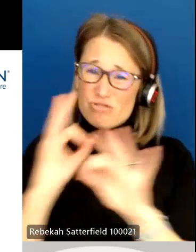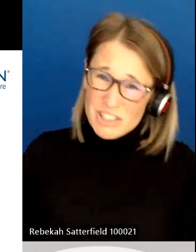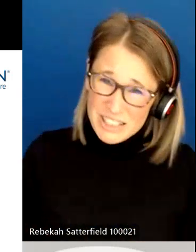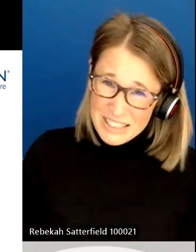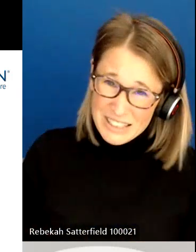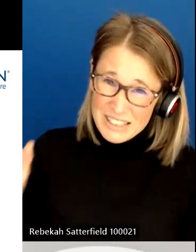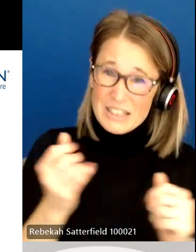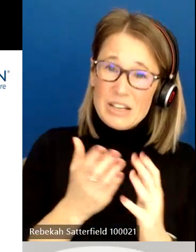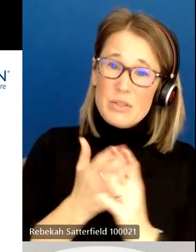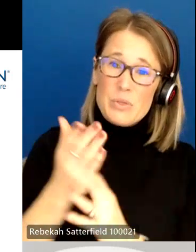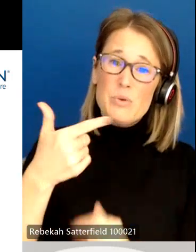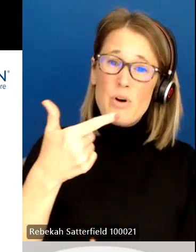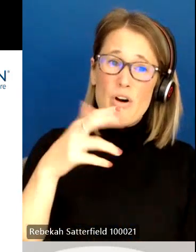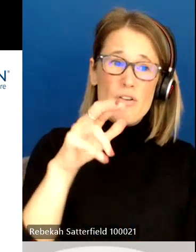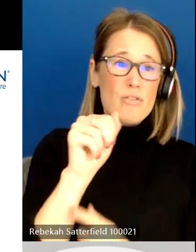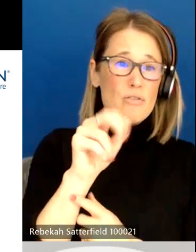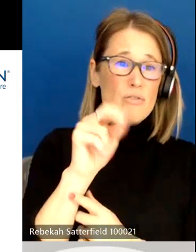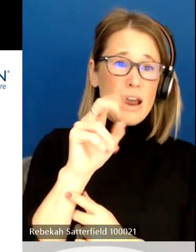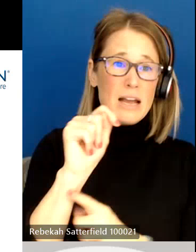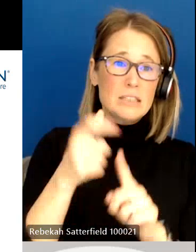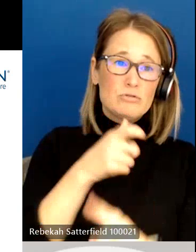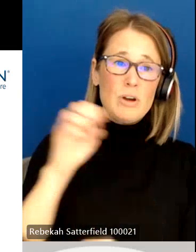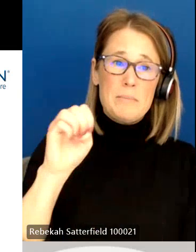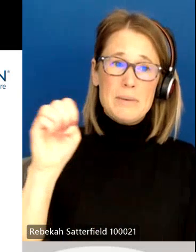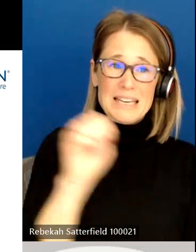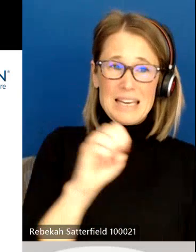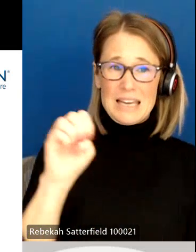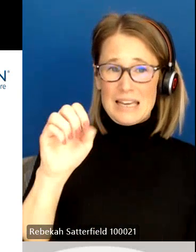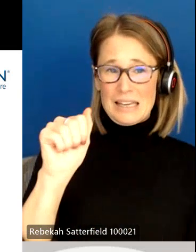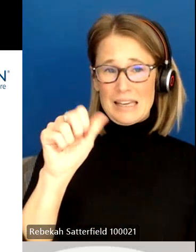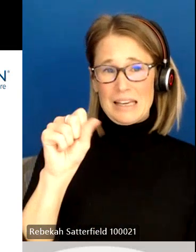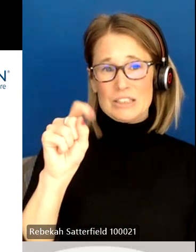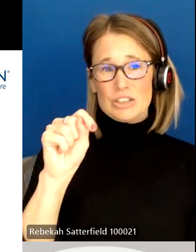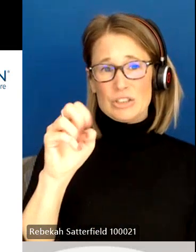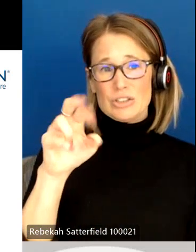through a grant and with permission you can even customize them like I did by adding your own logo